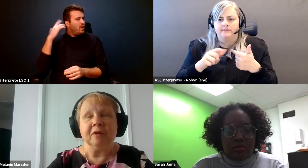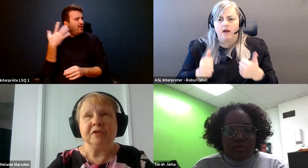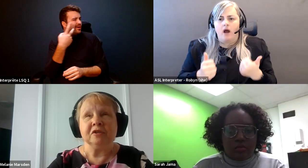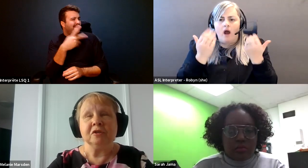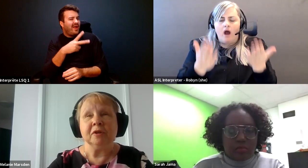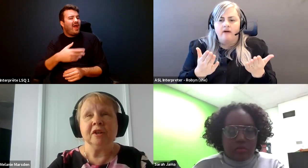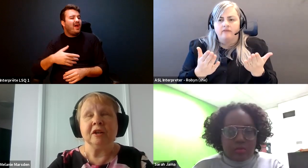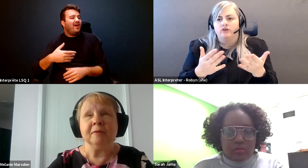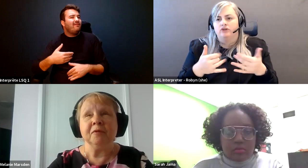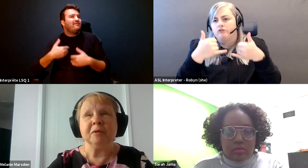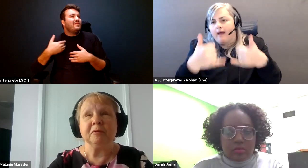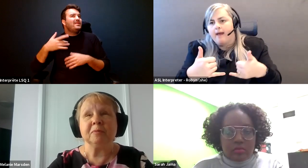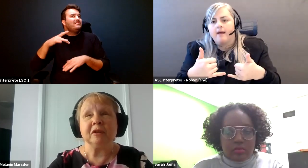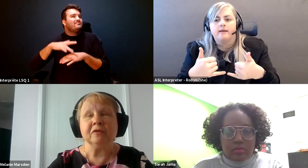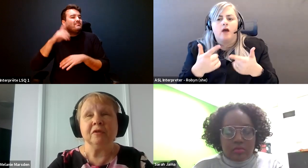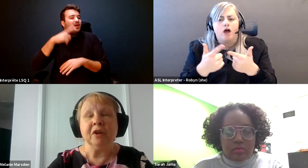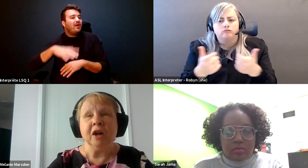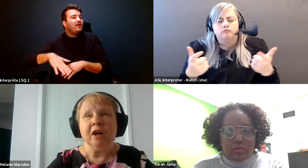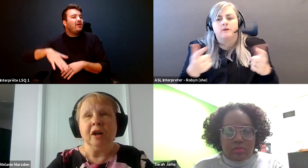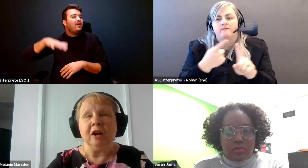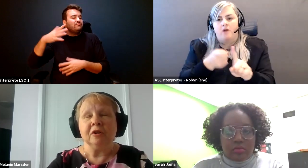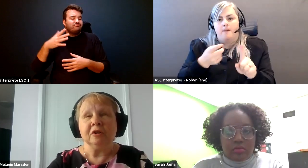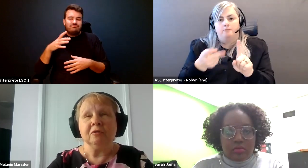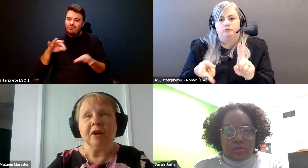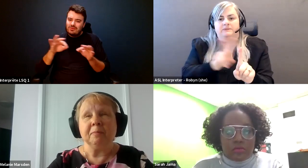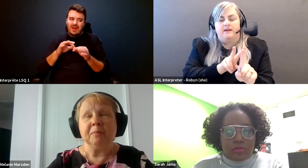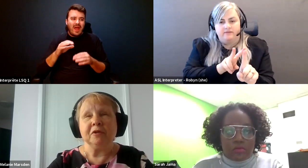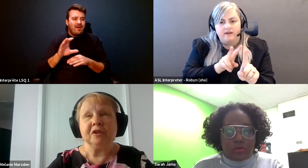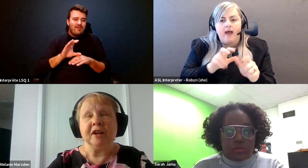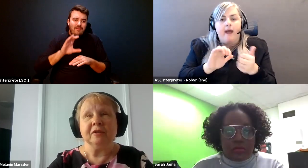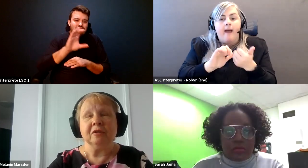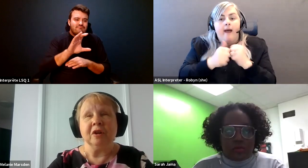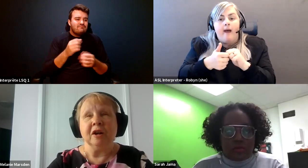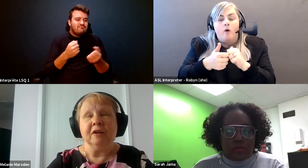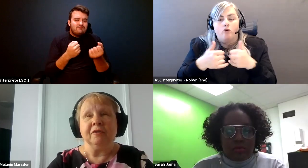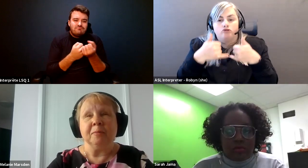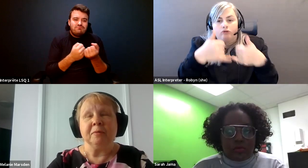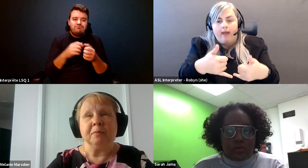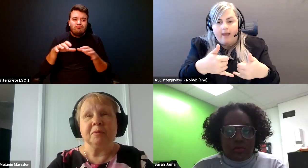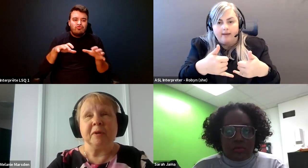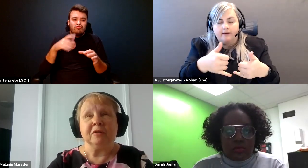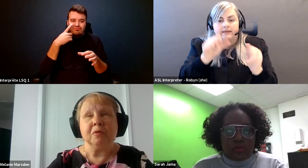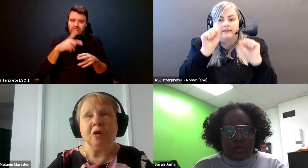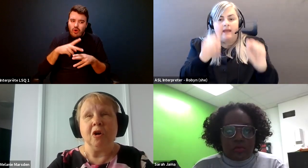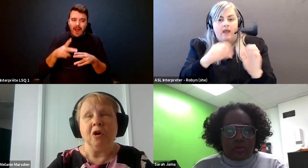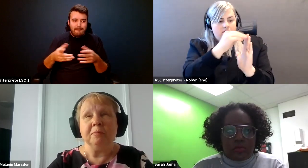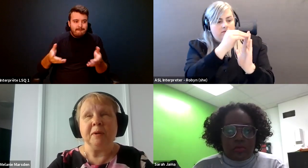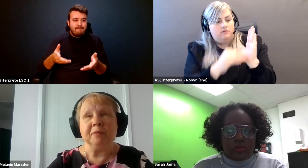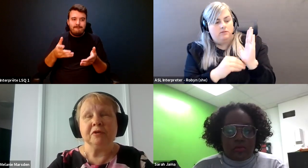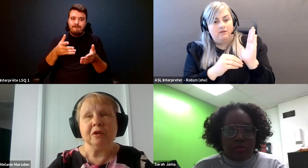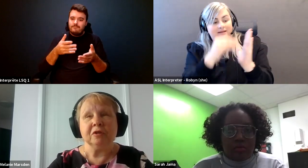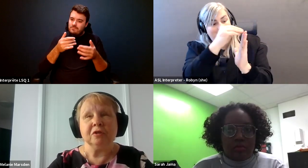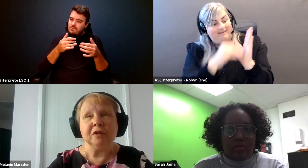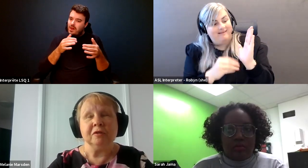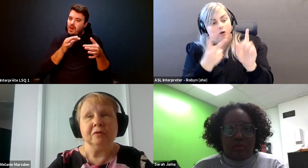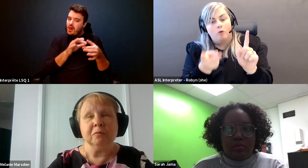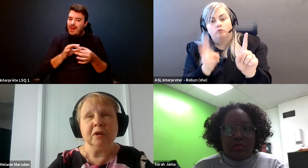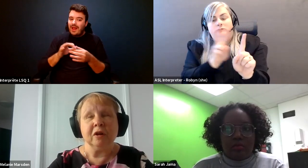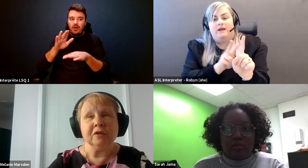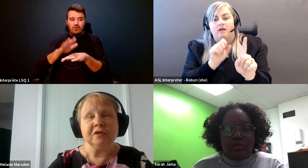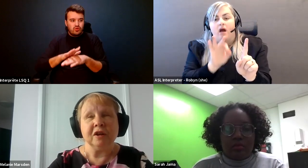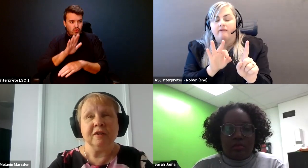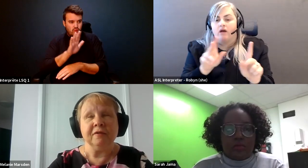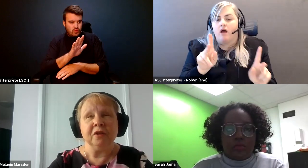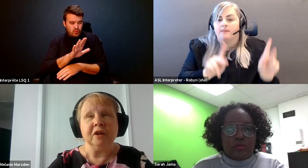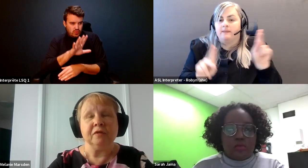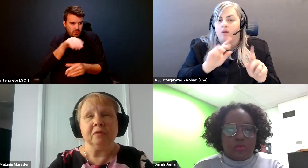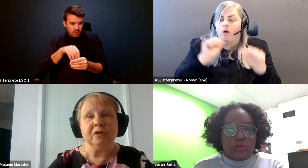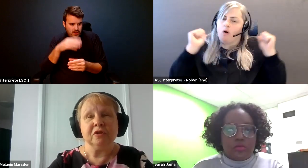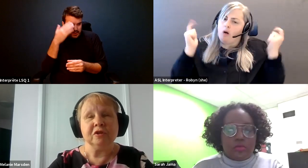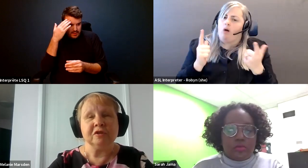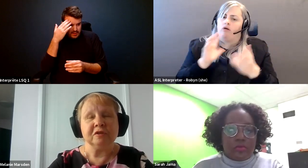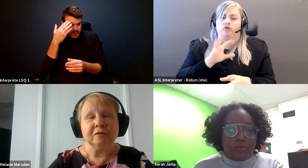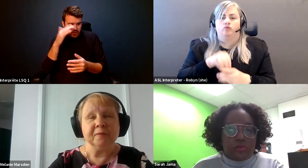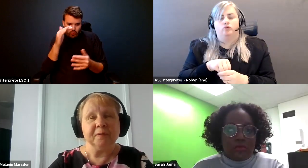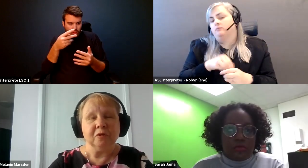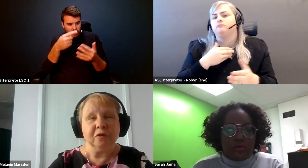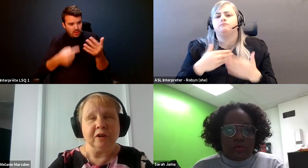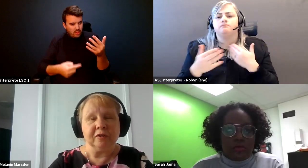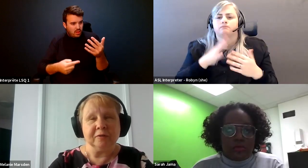Melanie Marsden: grants and so on, that come from the perspective of how can a grant be put together from an IT perspective, where all peoples are included, regardless of if they're indigenous or not.